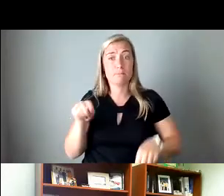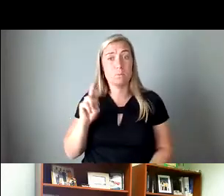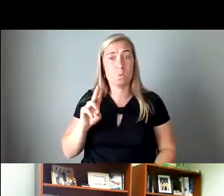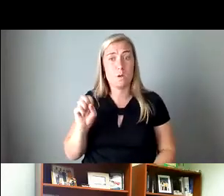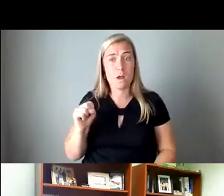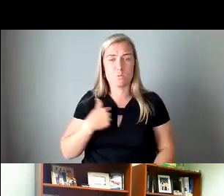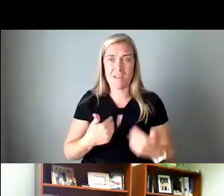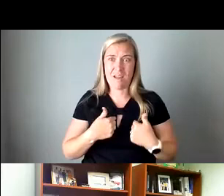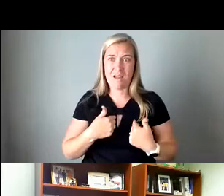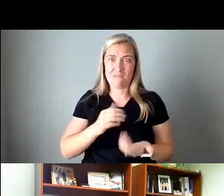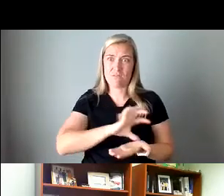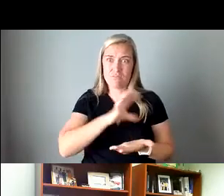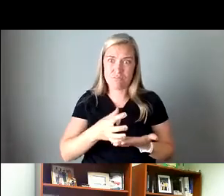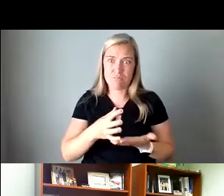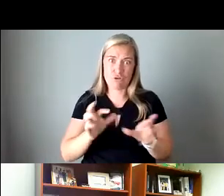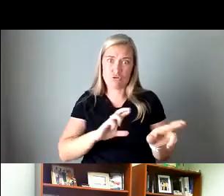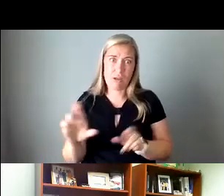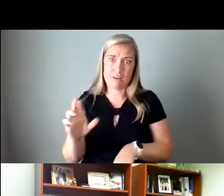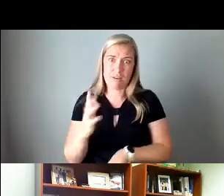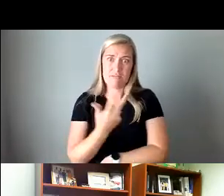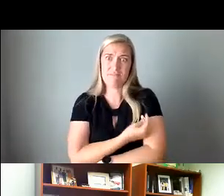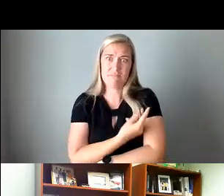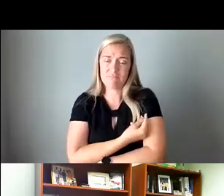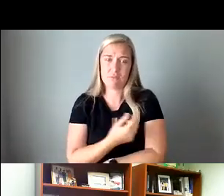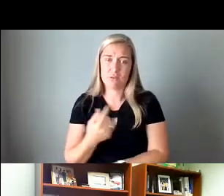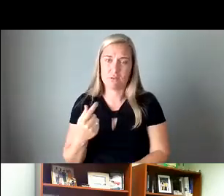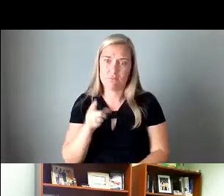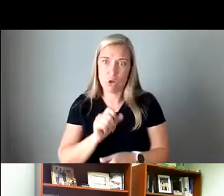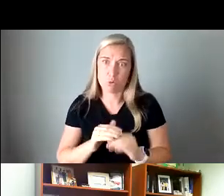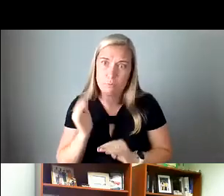really more vaccine than we know what to do with, but we also have the ability of choice.